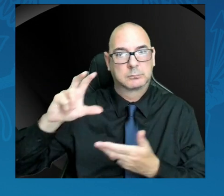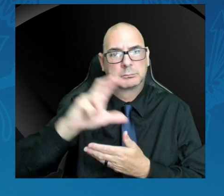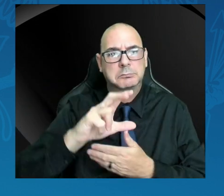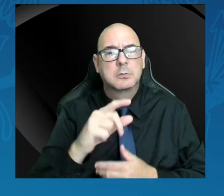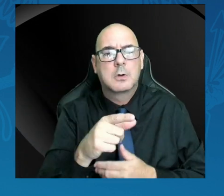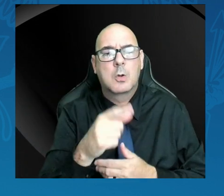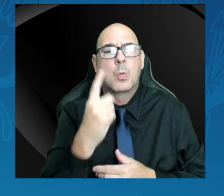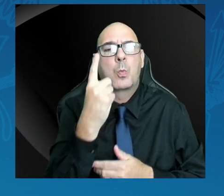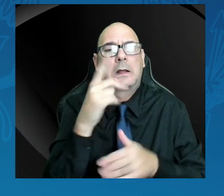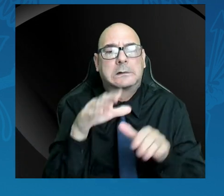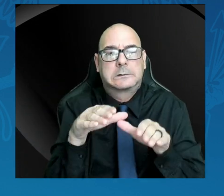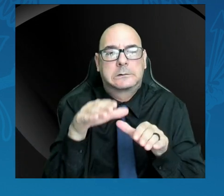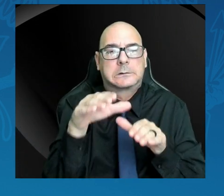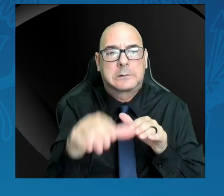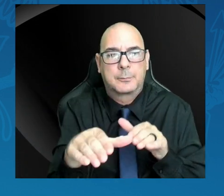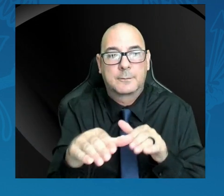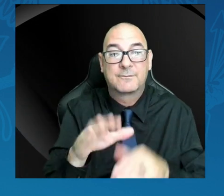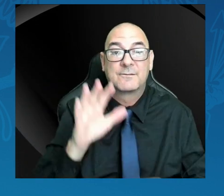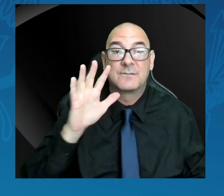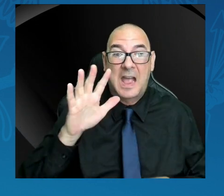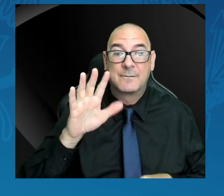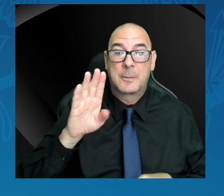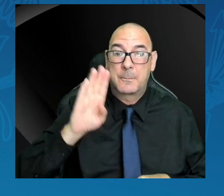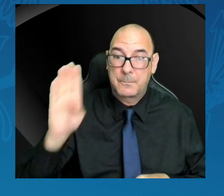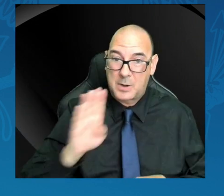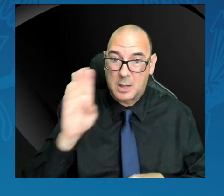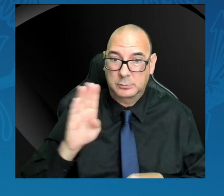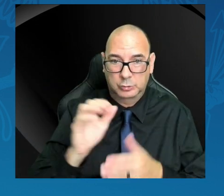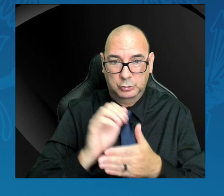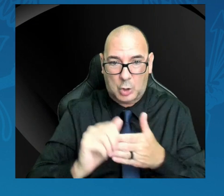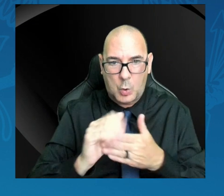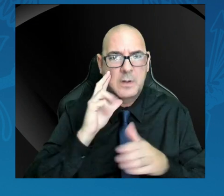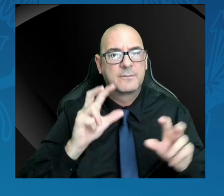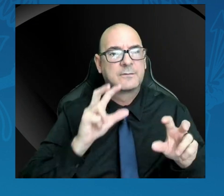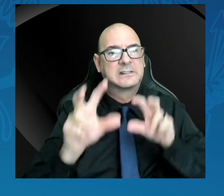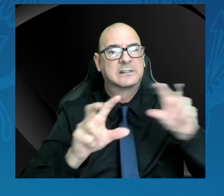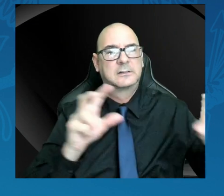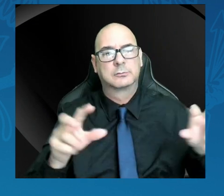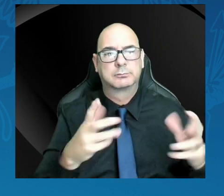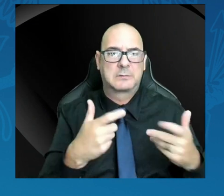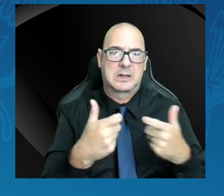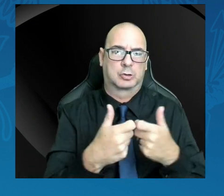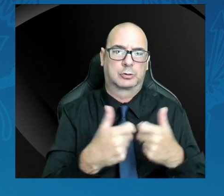we will invest in clean school busses over the next five years through the bipartisan infrastructure law.